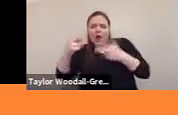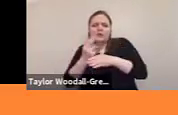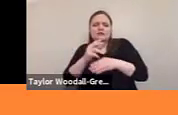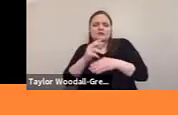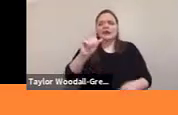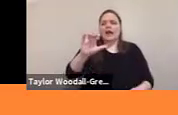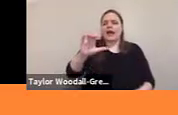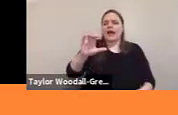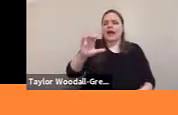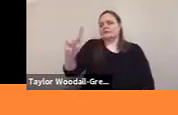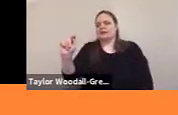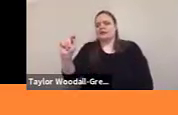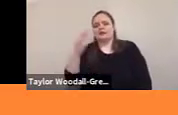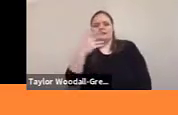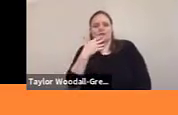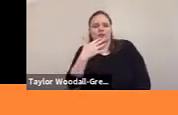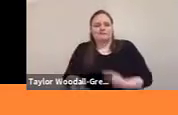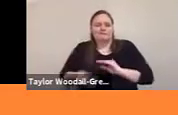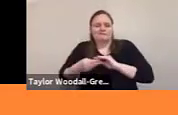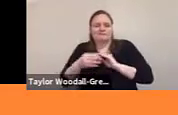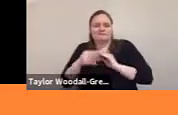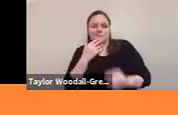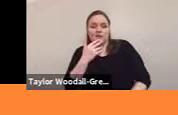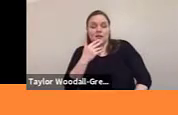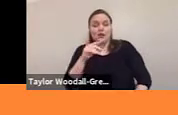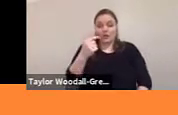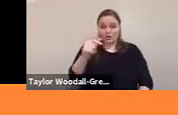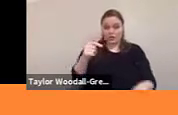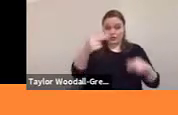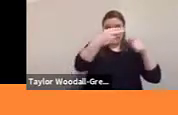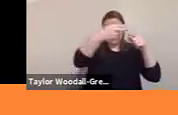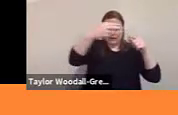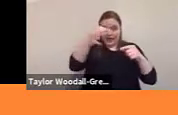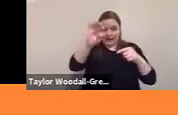The green heading you see in the first screenshot, that's after I had darkened it.